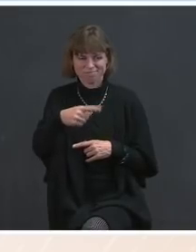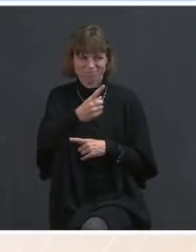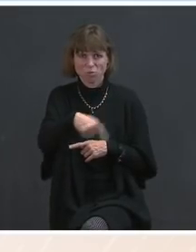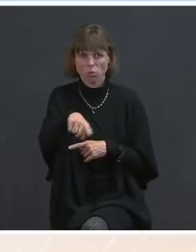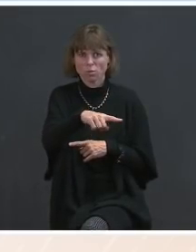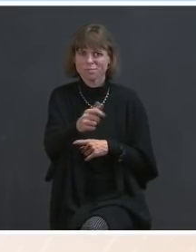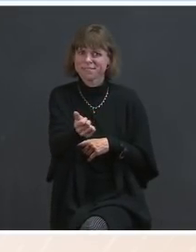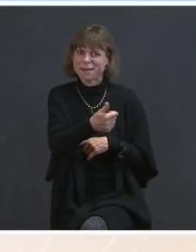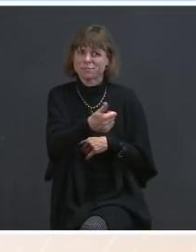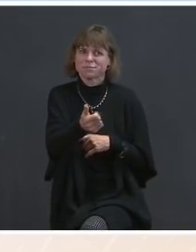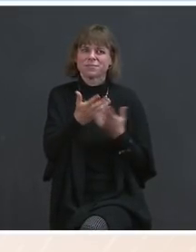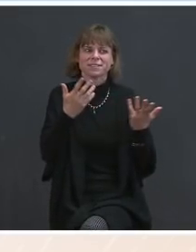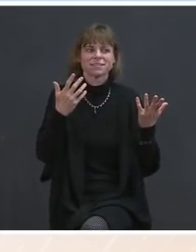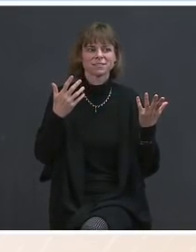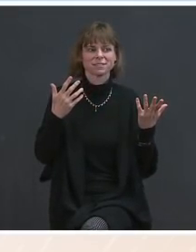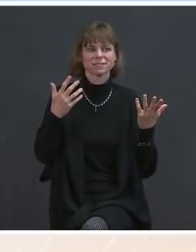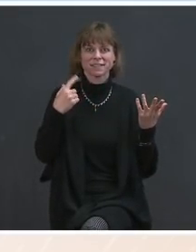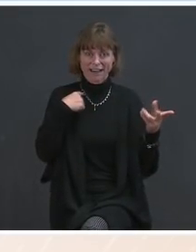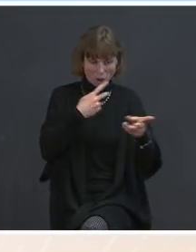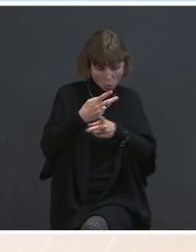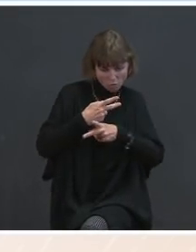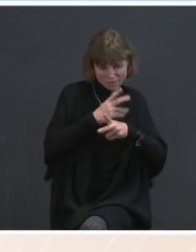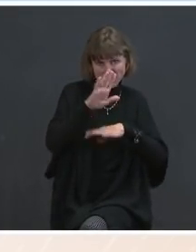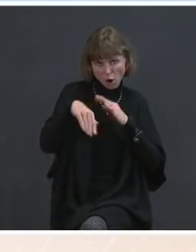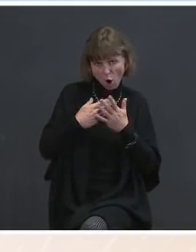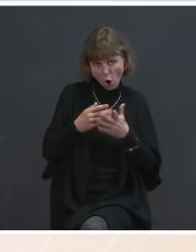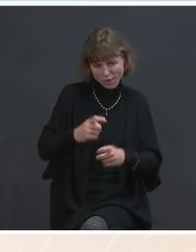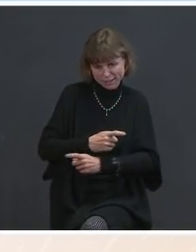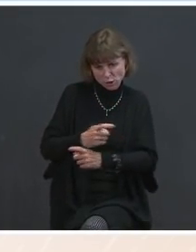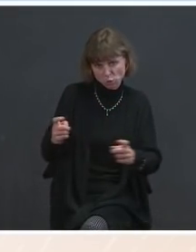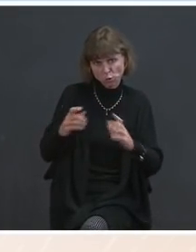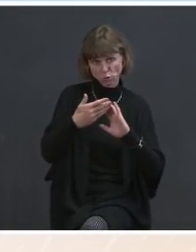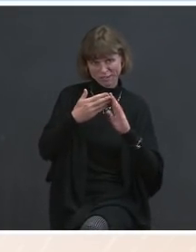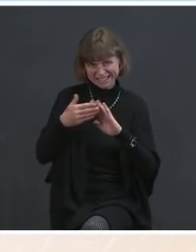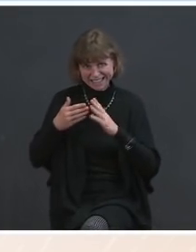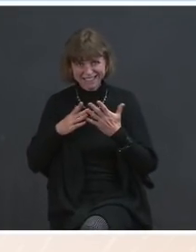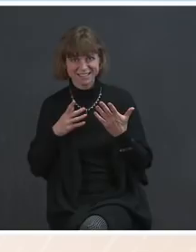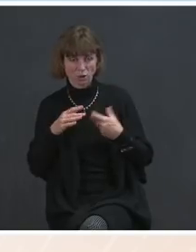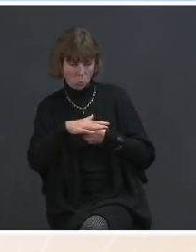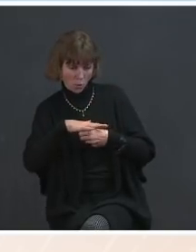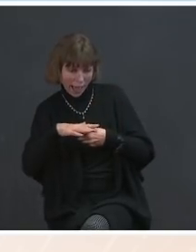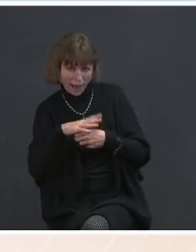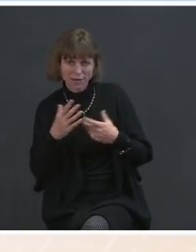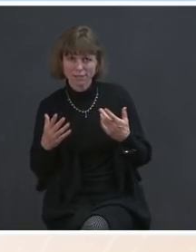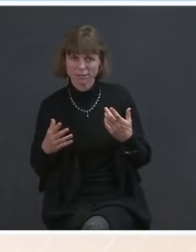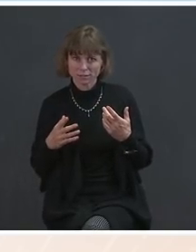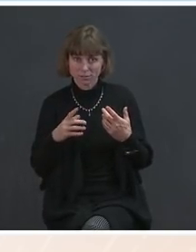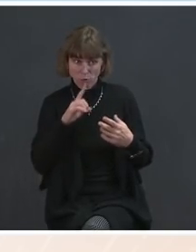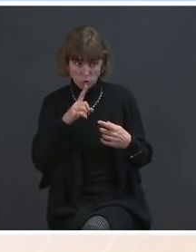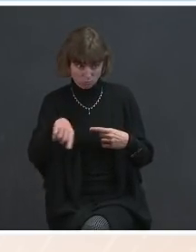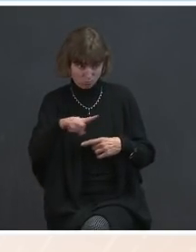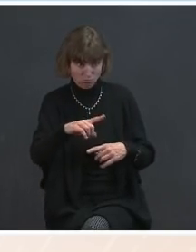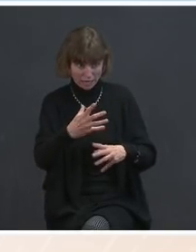localities to ensure that they are getting what they need, that there are no breaks in the system.